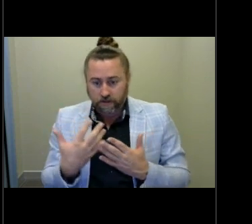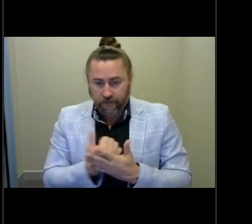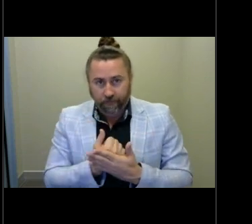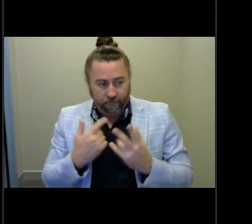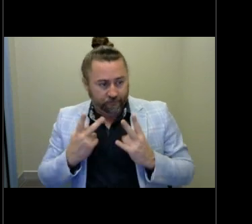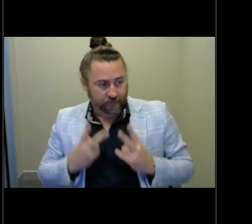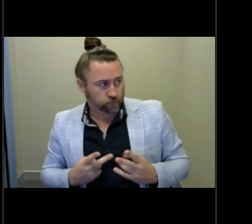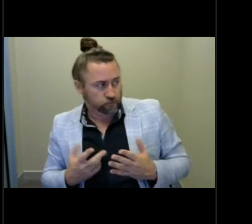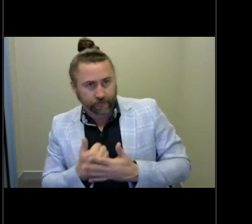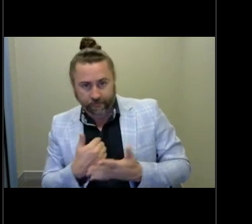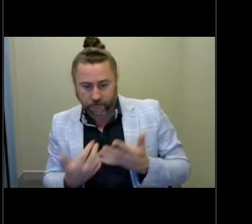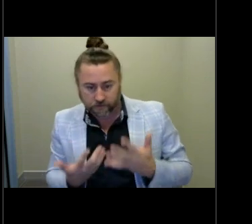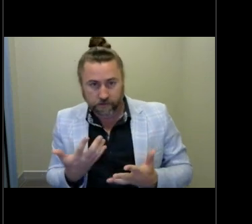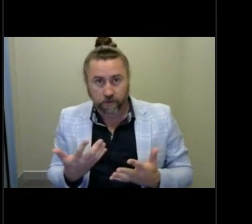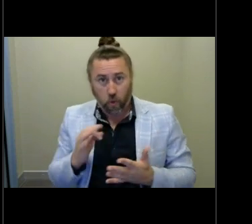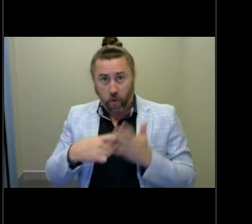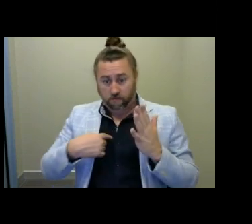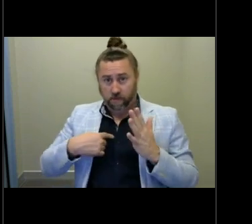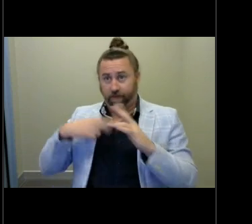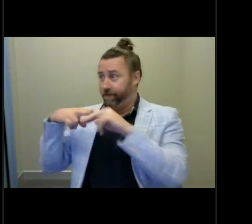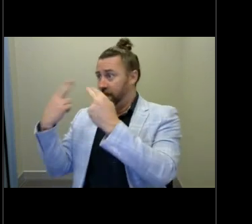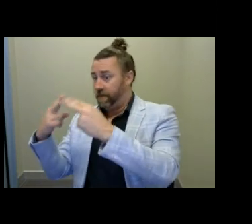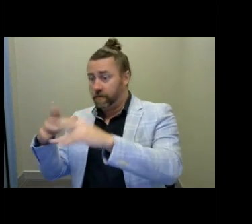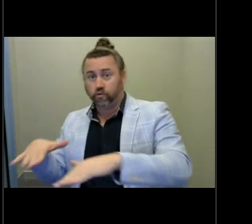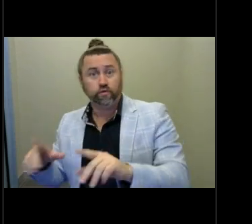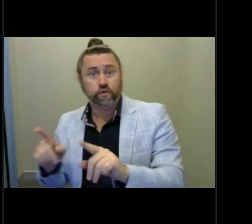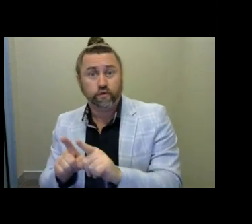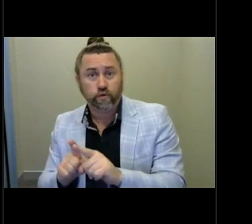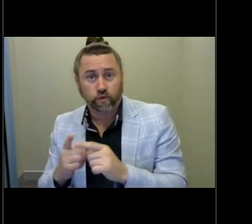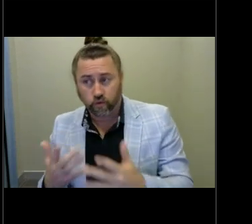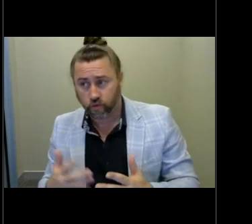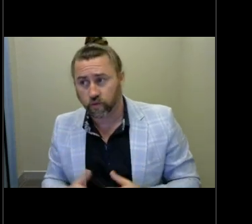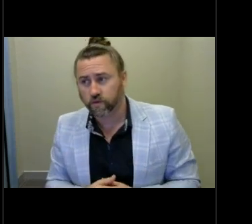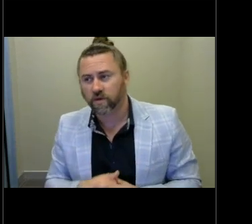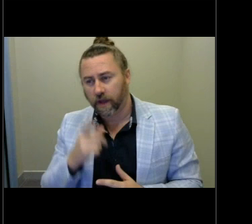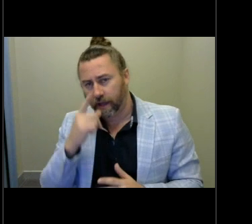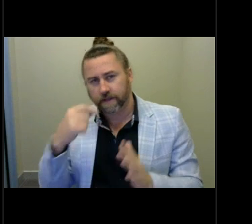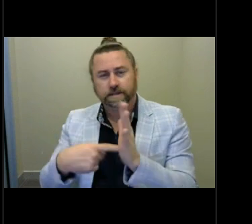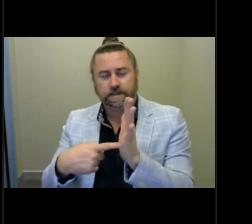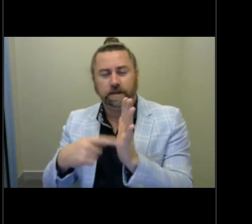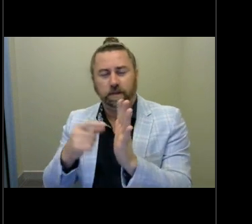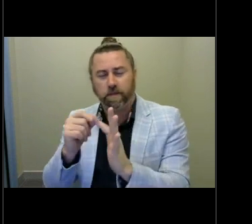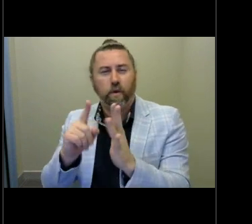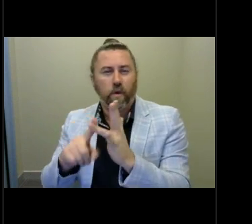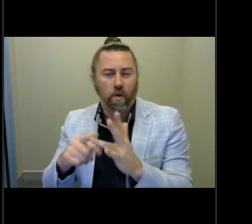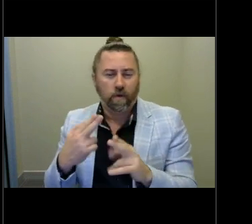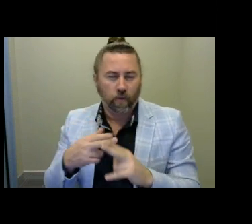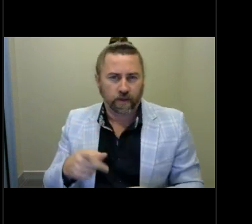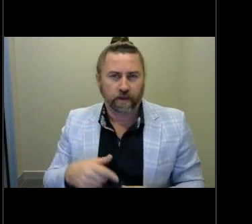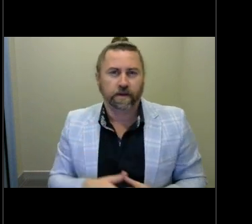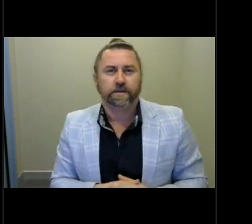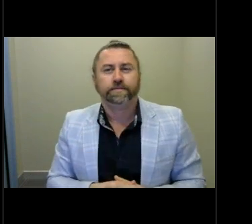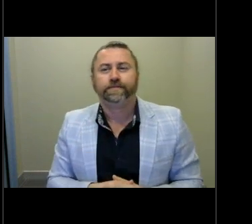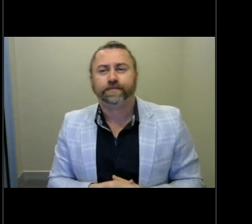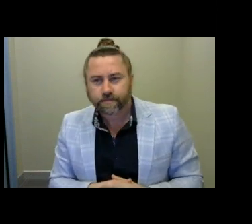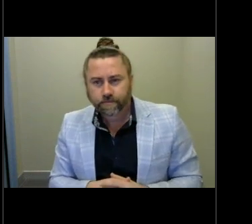You are usually wanting to provide information about the incidents that have happened recently,